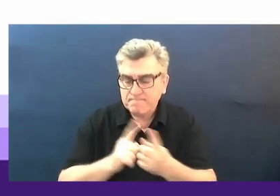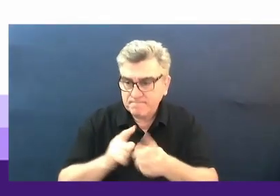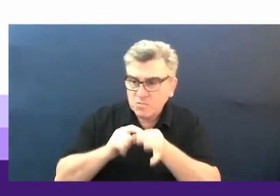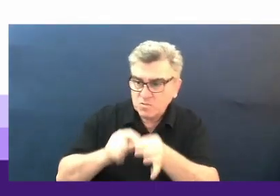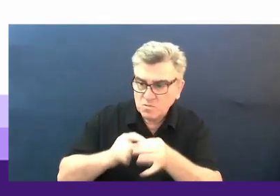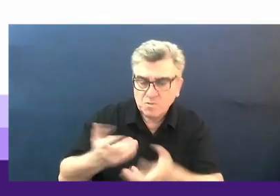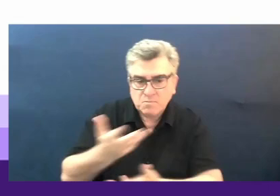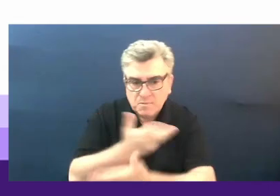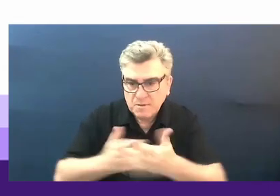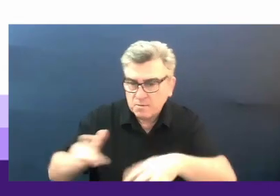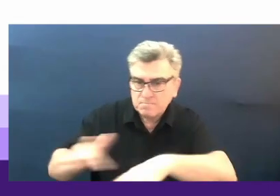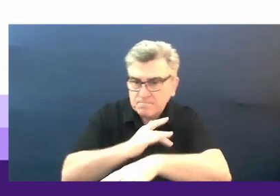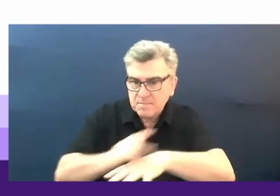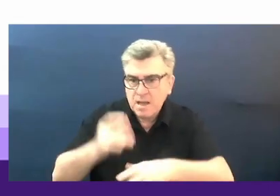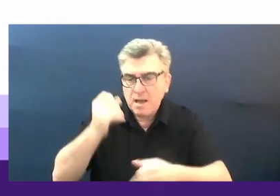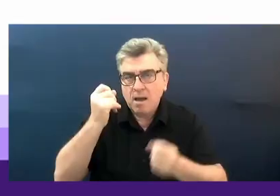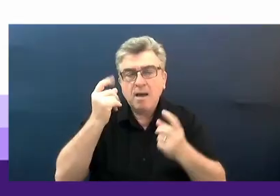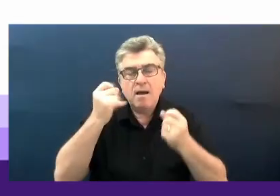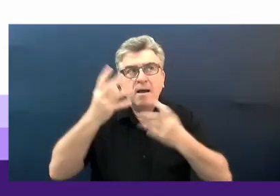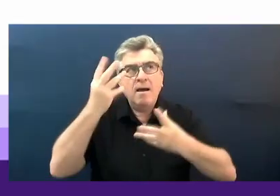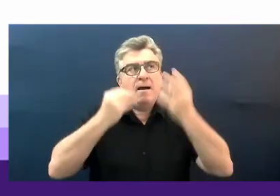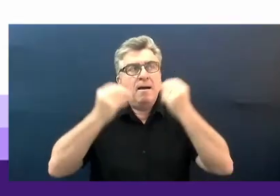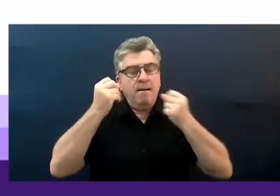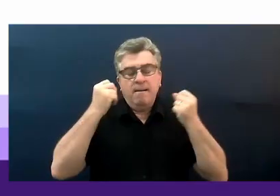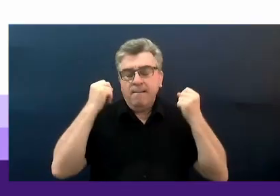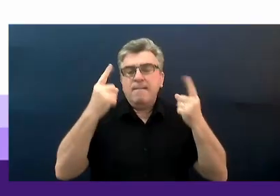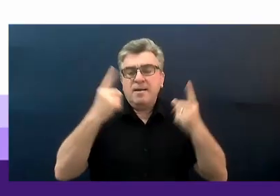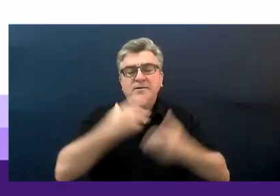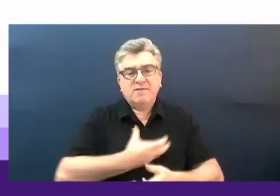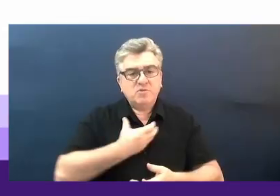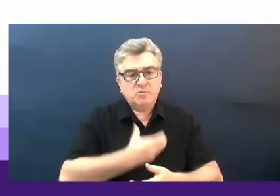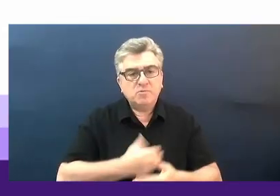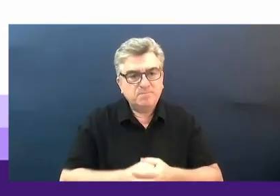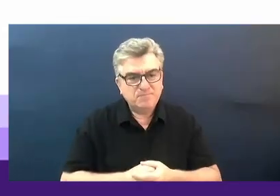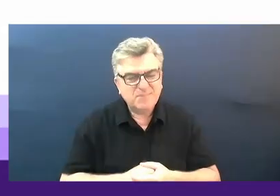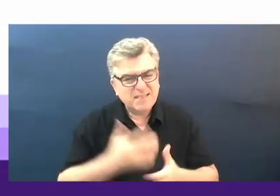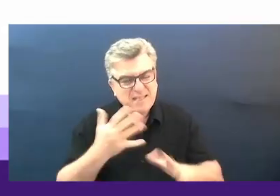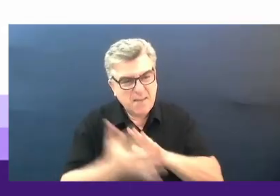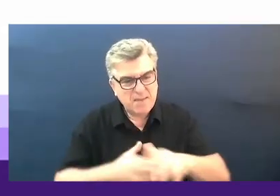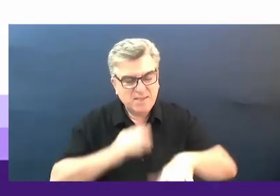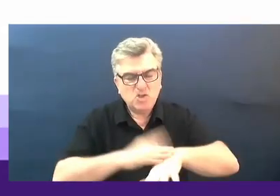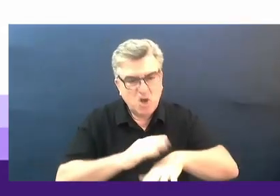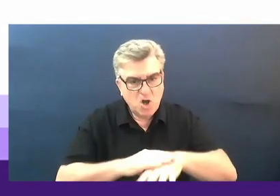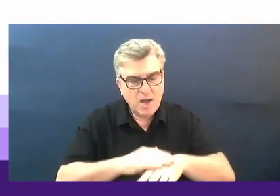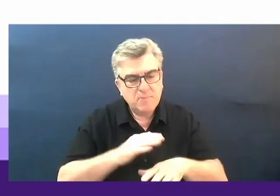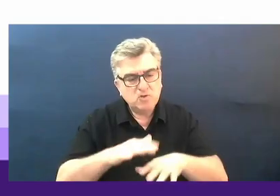for Sally with the occupational therapist was a graduated exposure approach. And as you can see